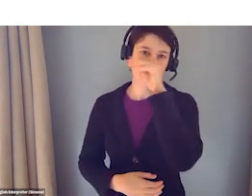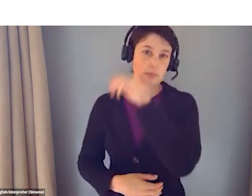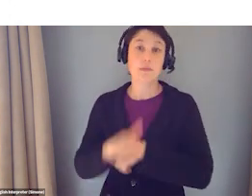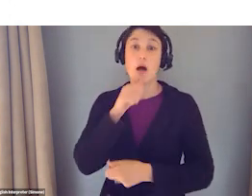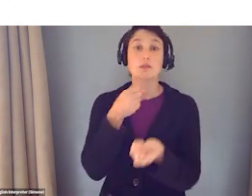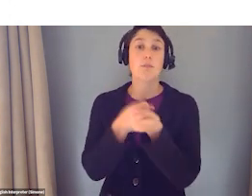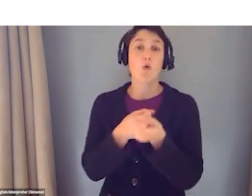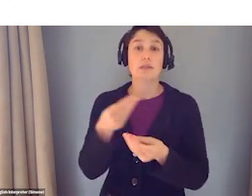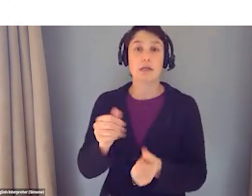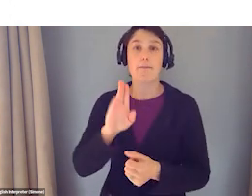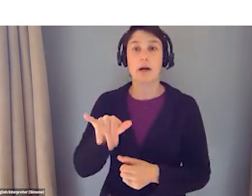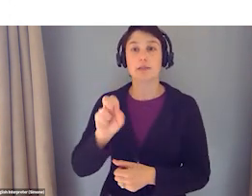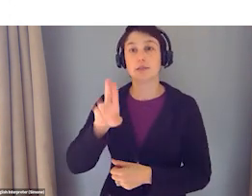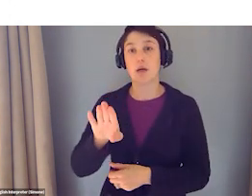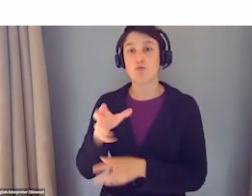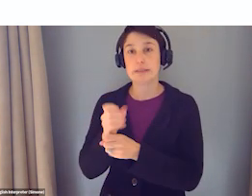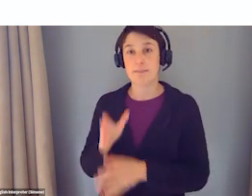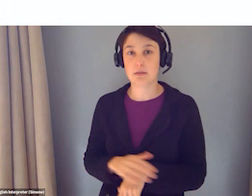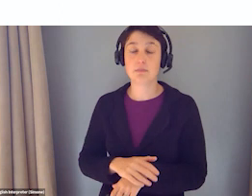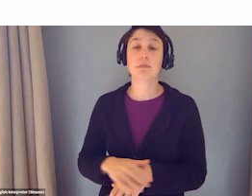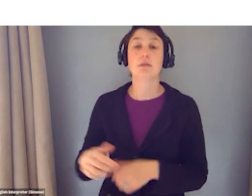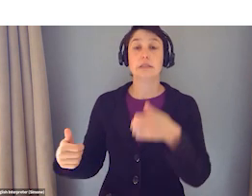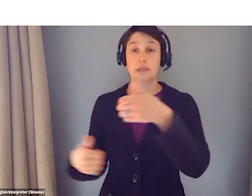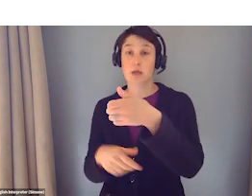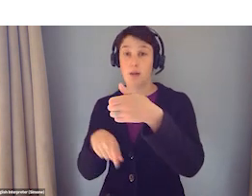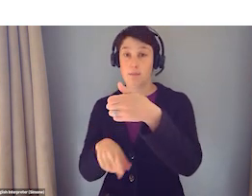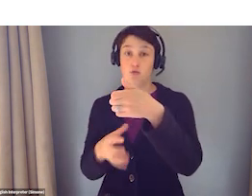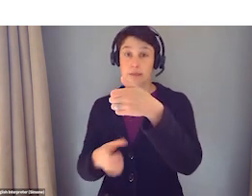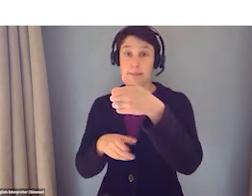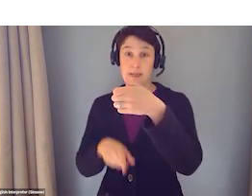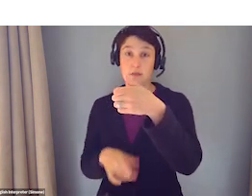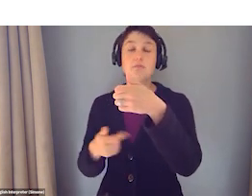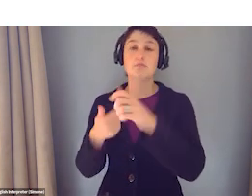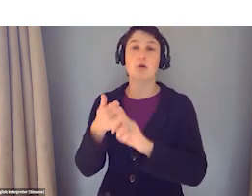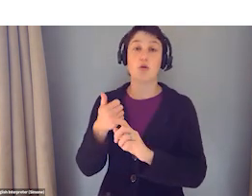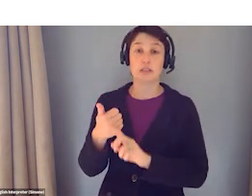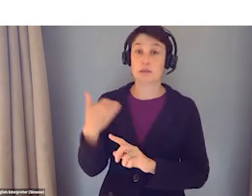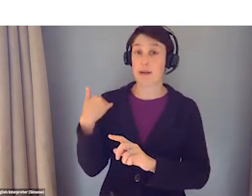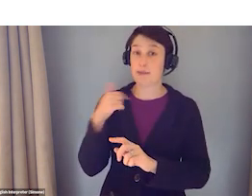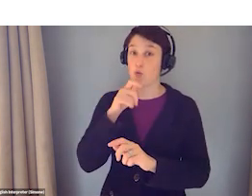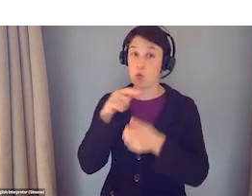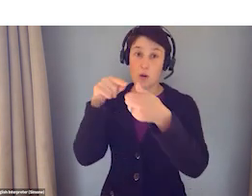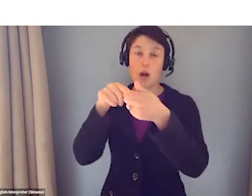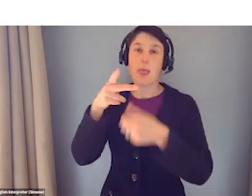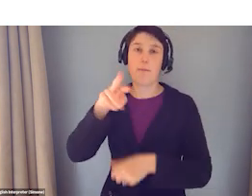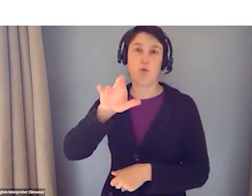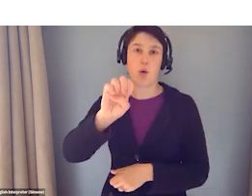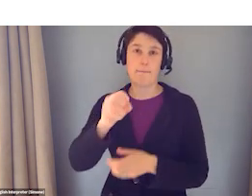subrecipients are the responsibility of the prime grantee. If something happens, NSF is not responsible.